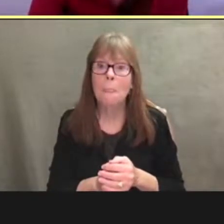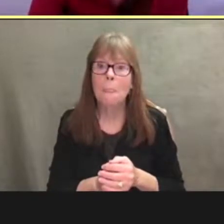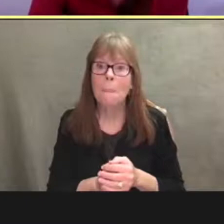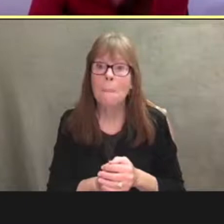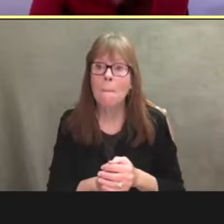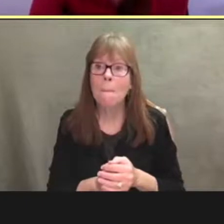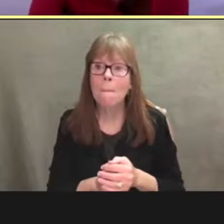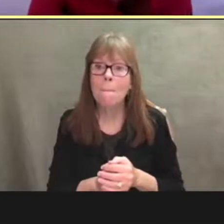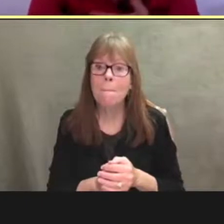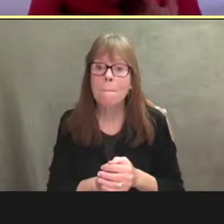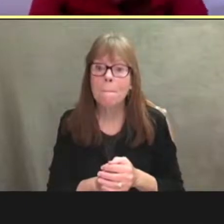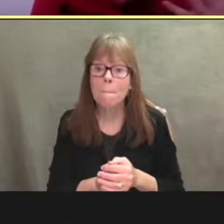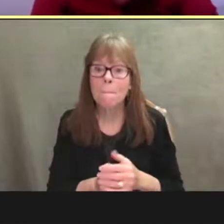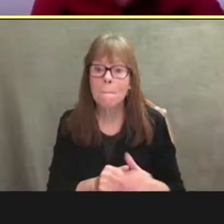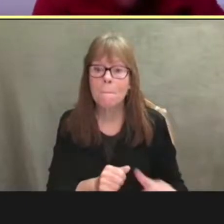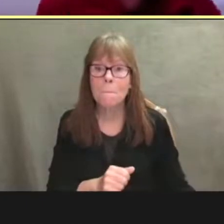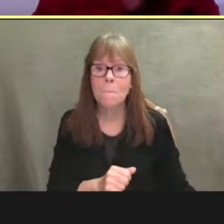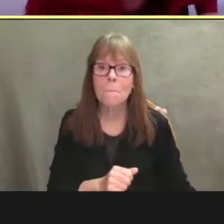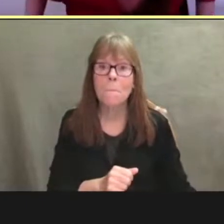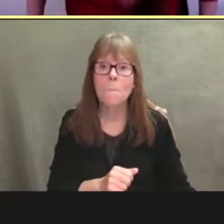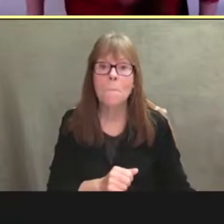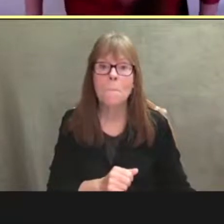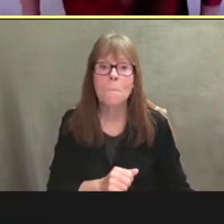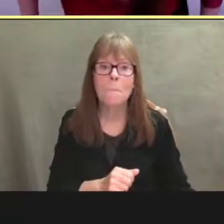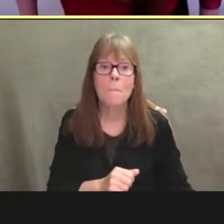around that? From a policy perspective.